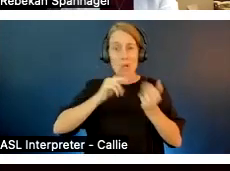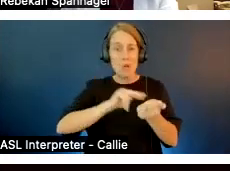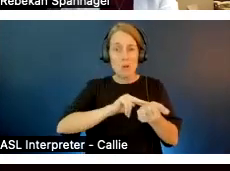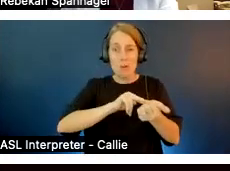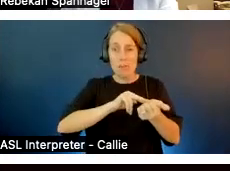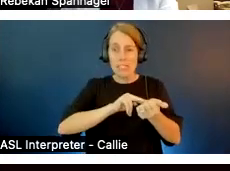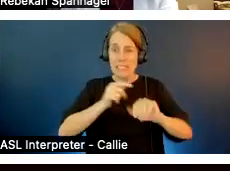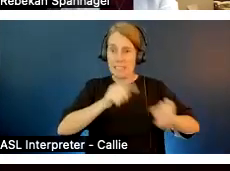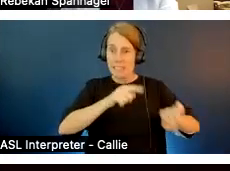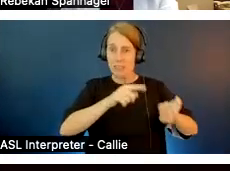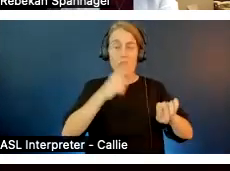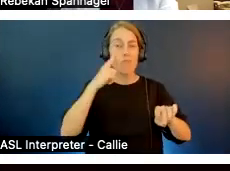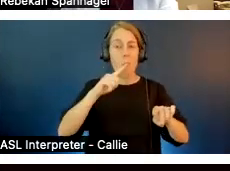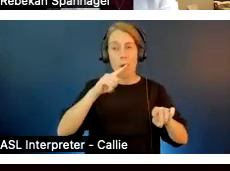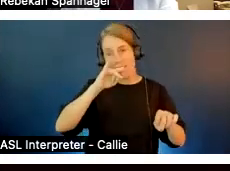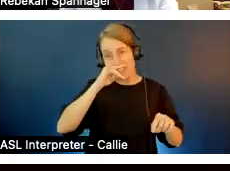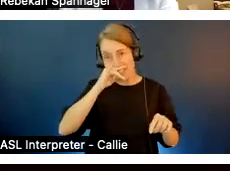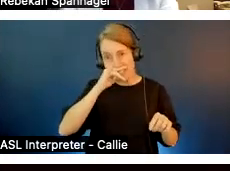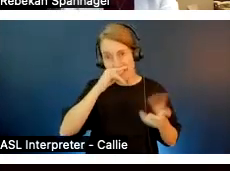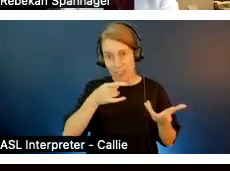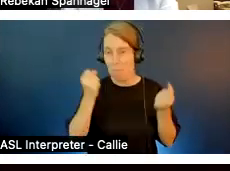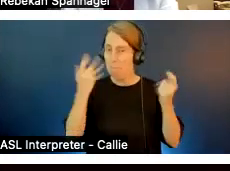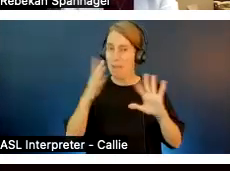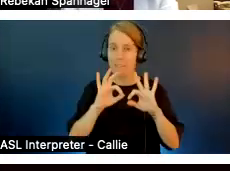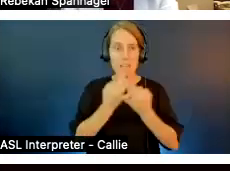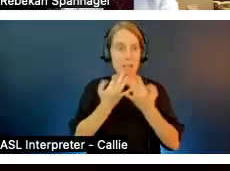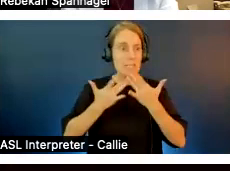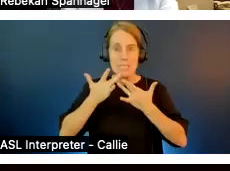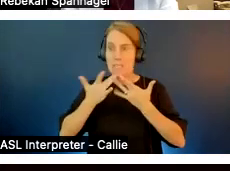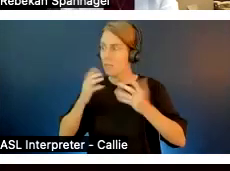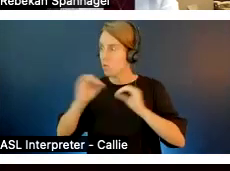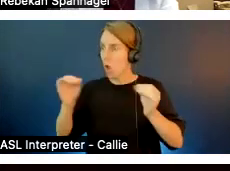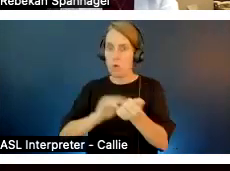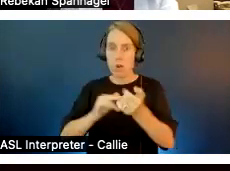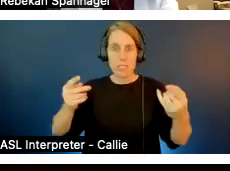families are unable to get nursing due to this do you all have any suggestions